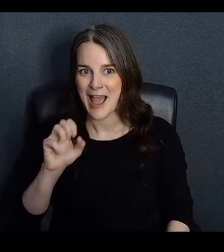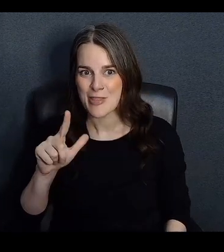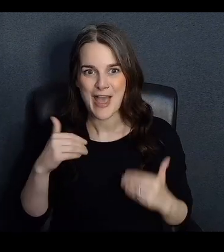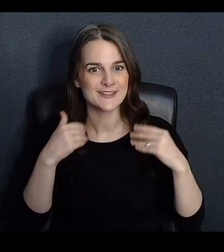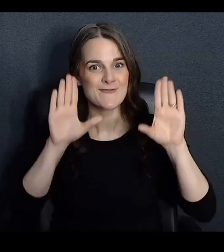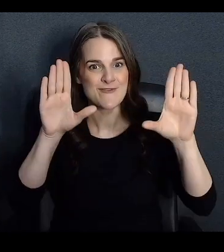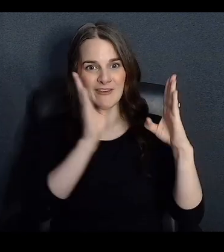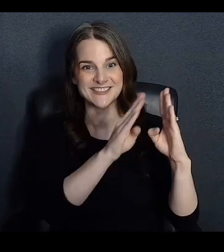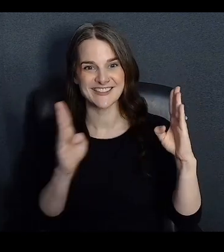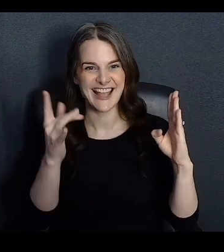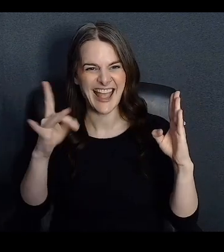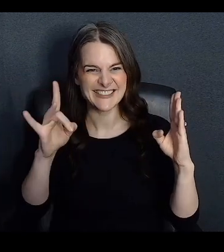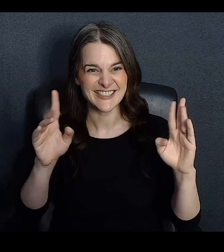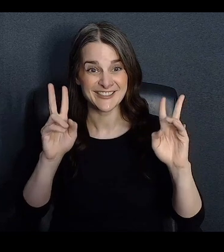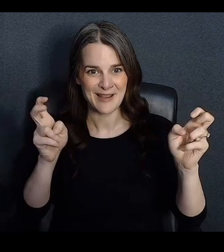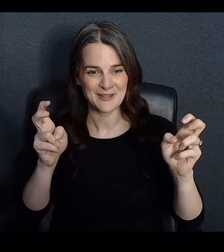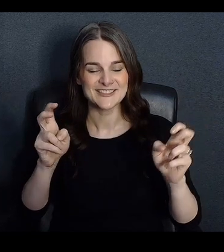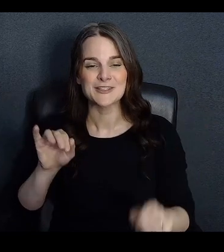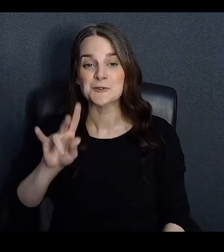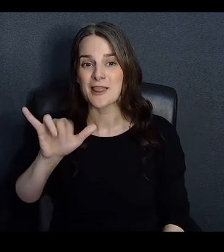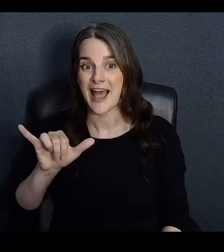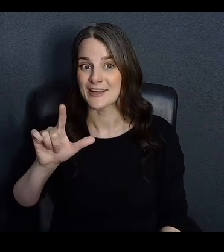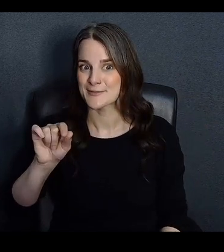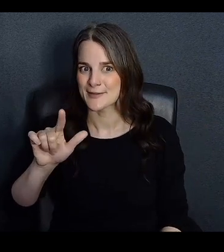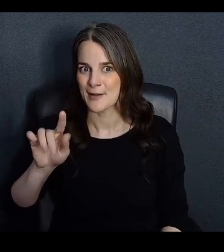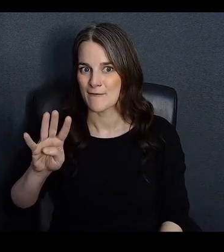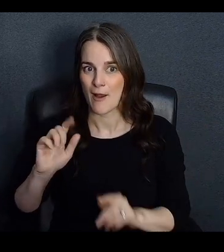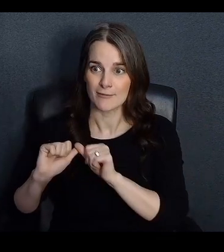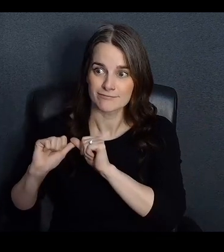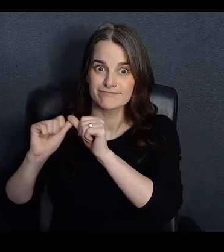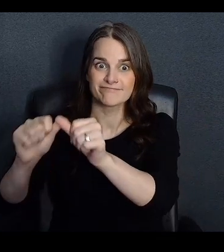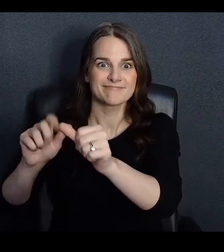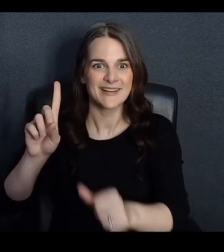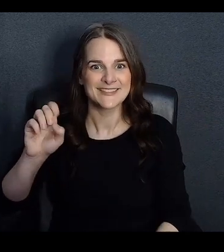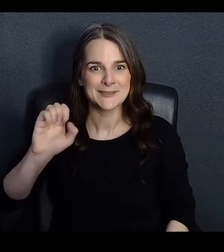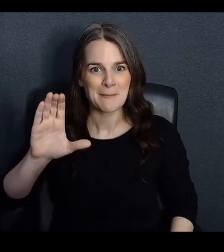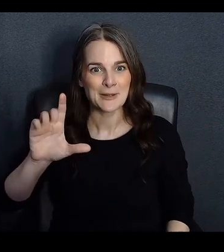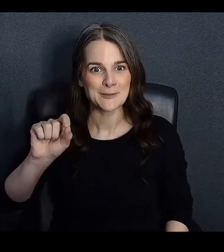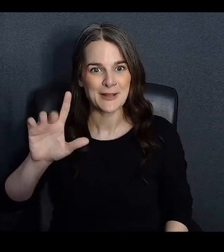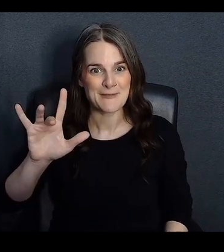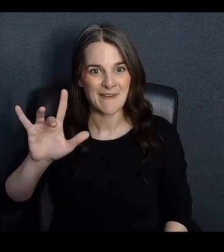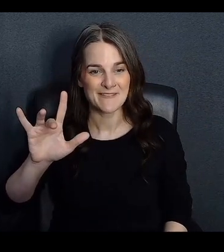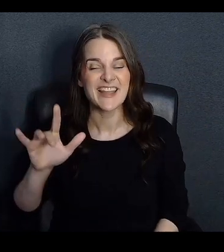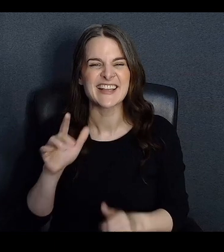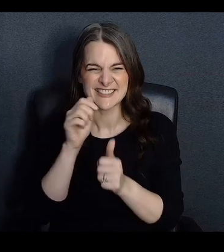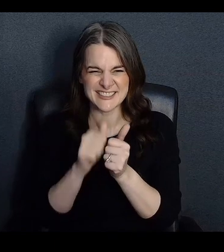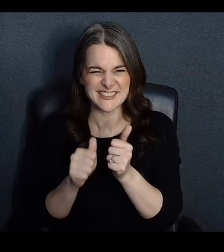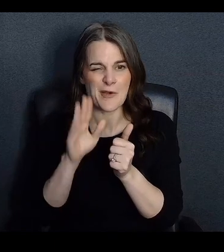running from July 2024 to December 2025. And each will be held on the third Thursday of the month,